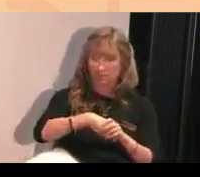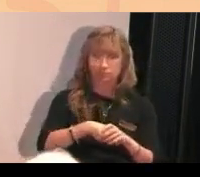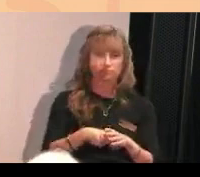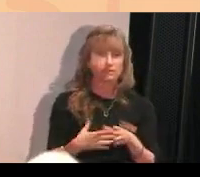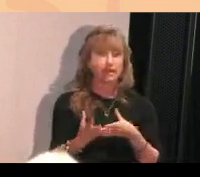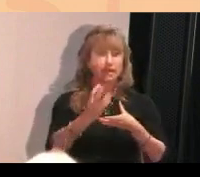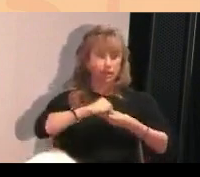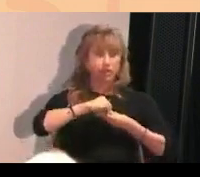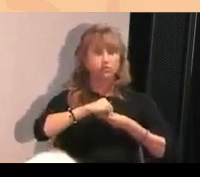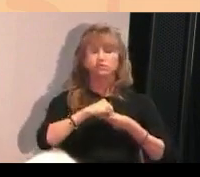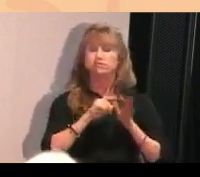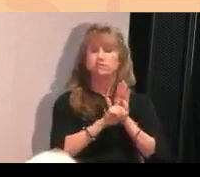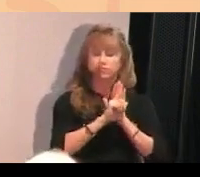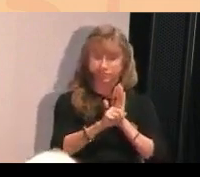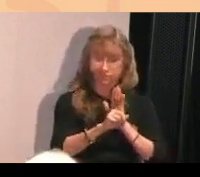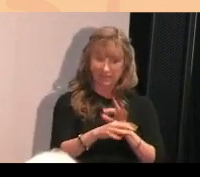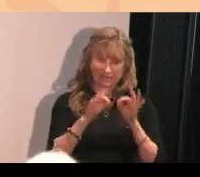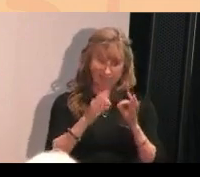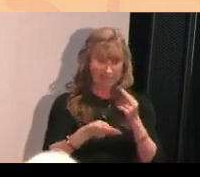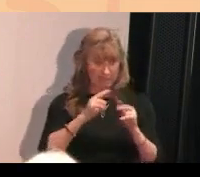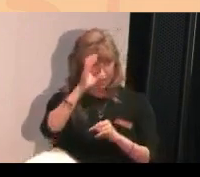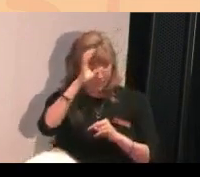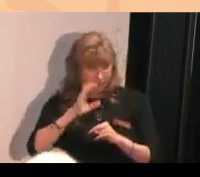particularly for regional and remote First Nations people